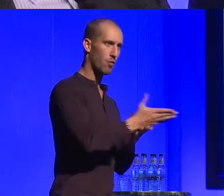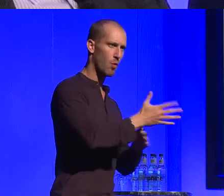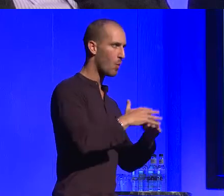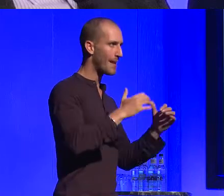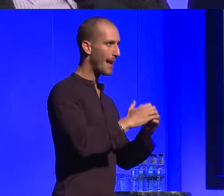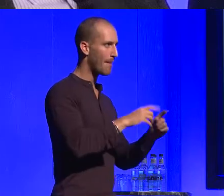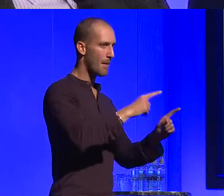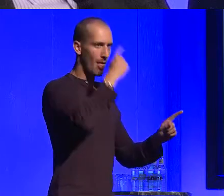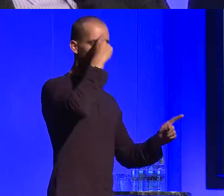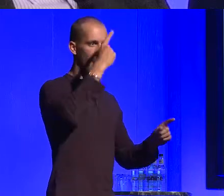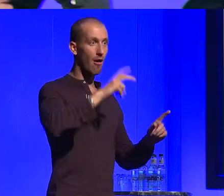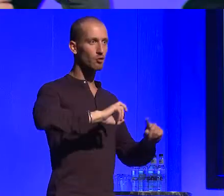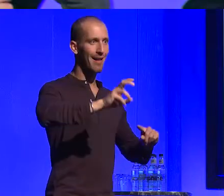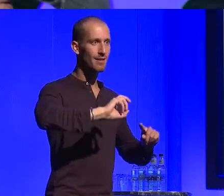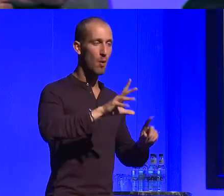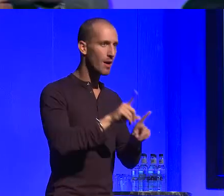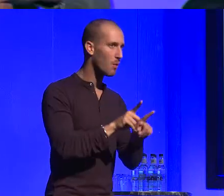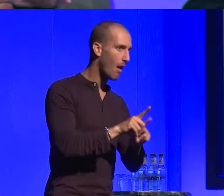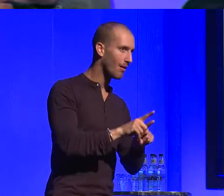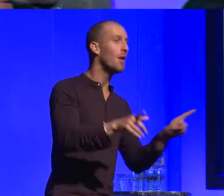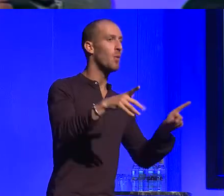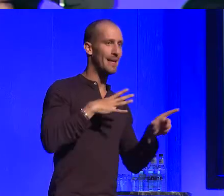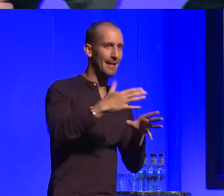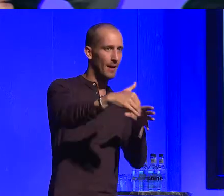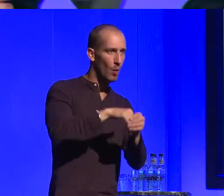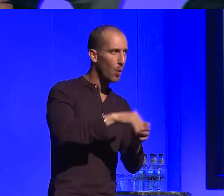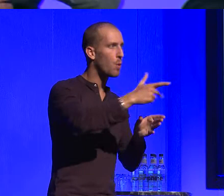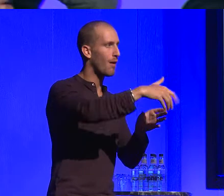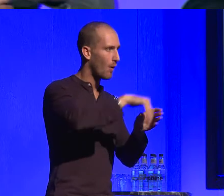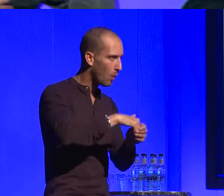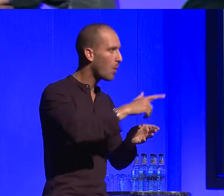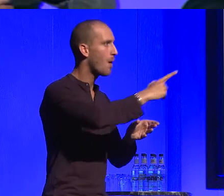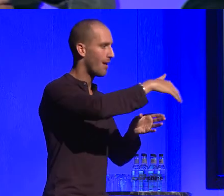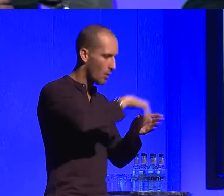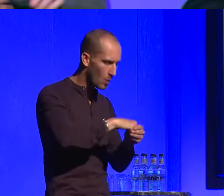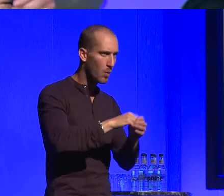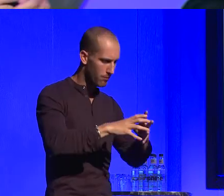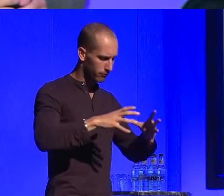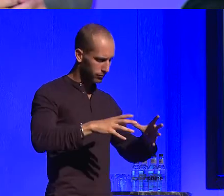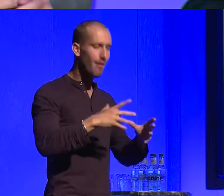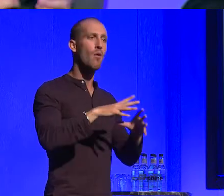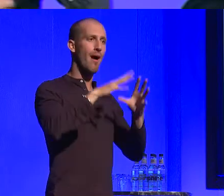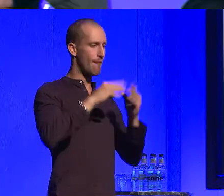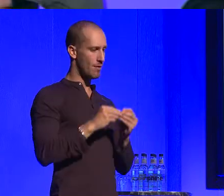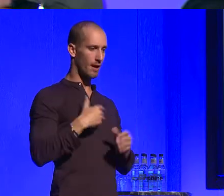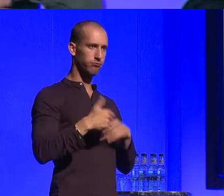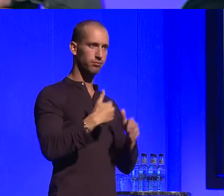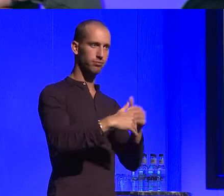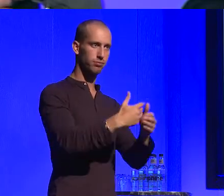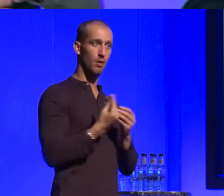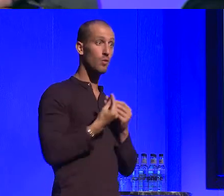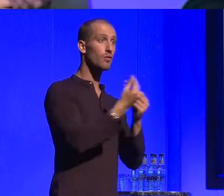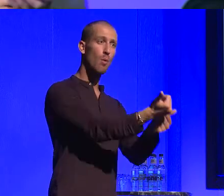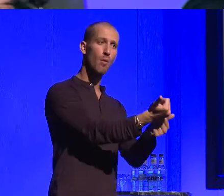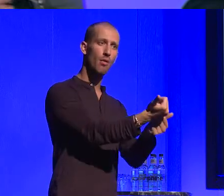of other agencies as well that need to integrated on a huge scale really, so that we can create